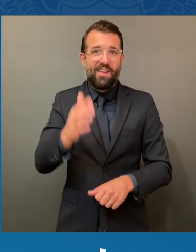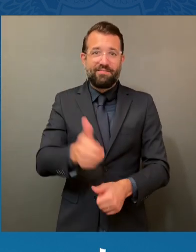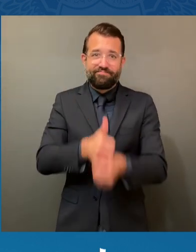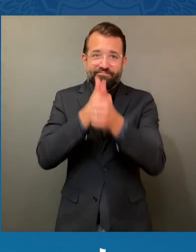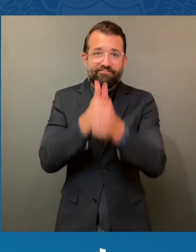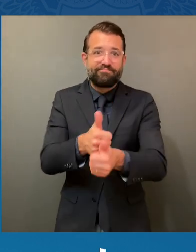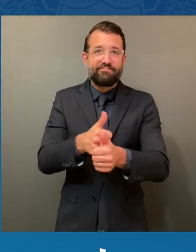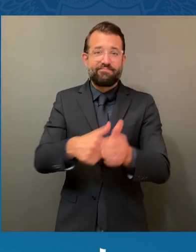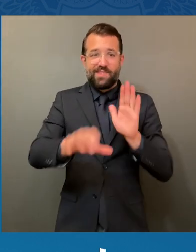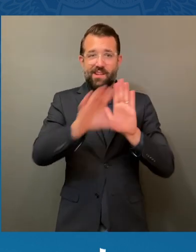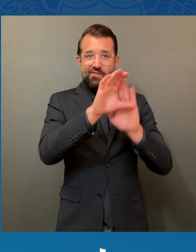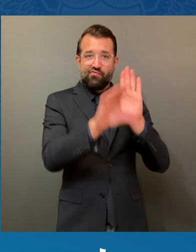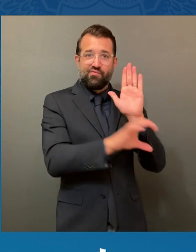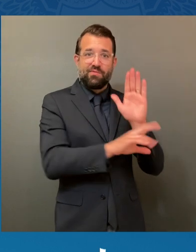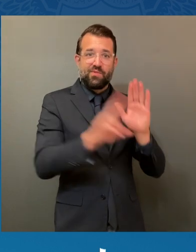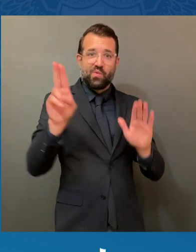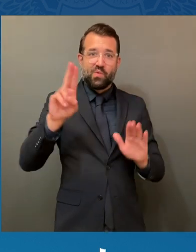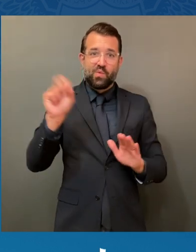and the constitution of your state.